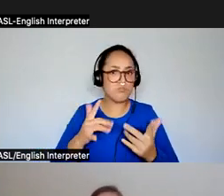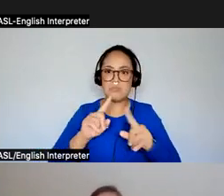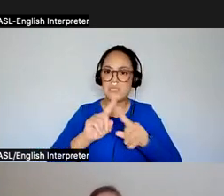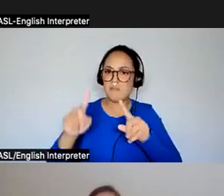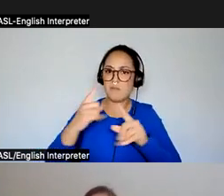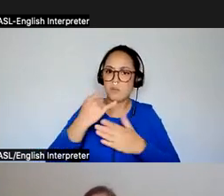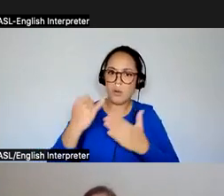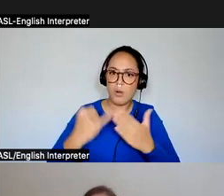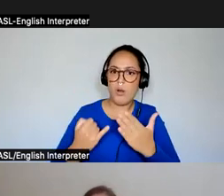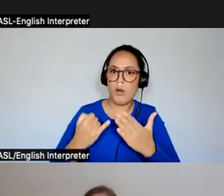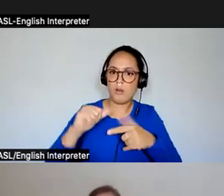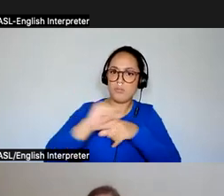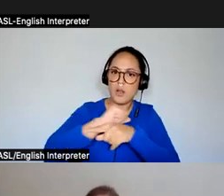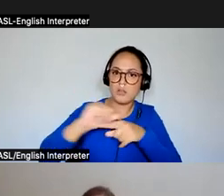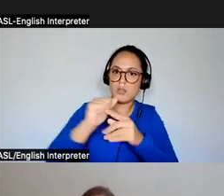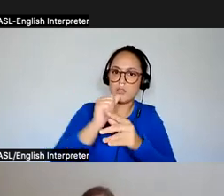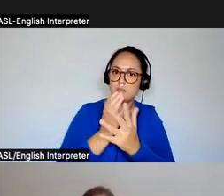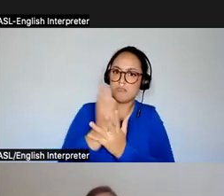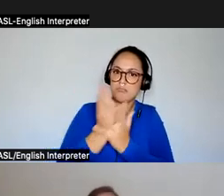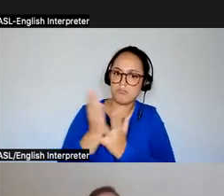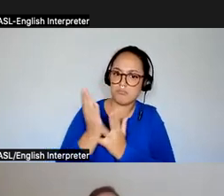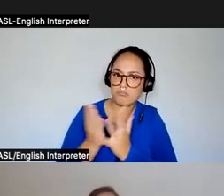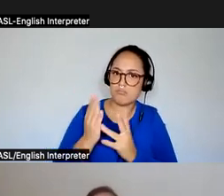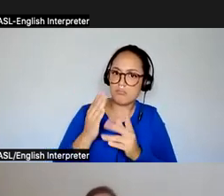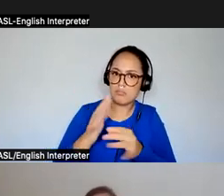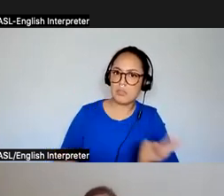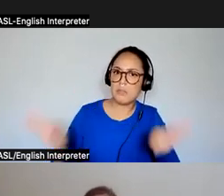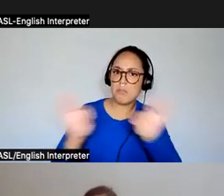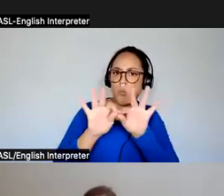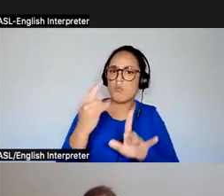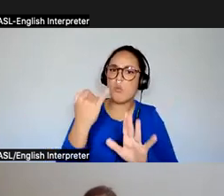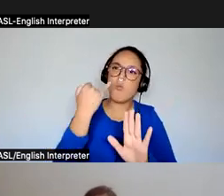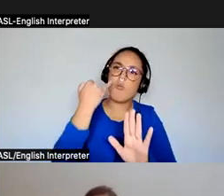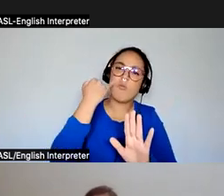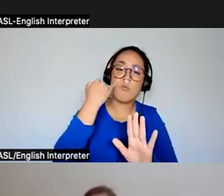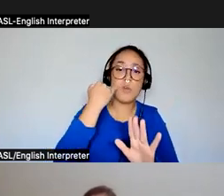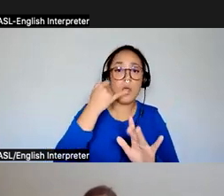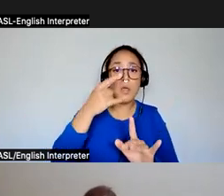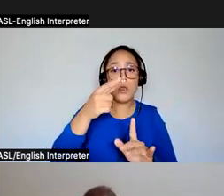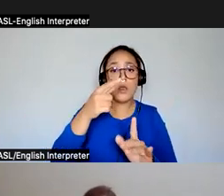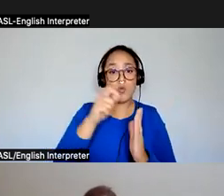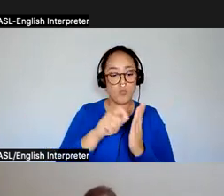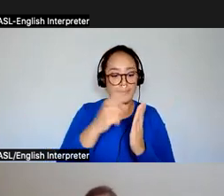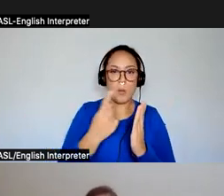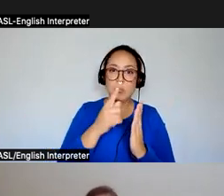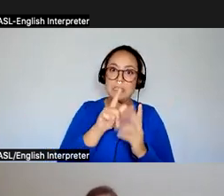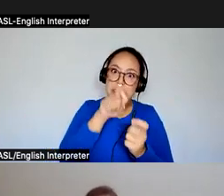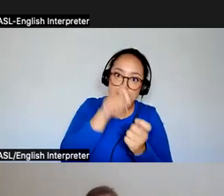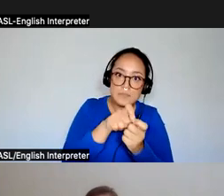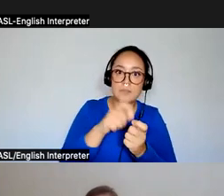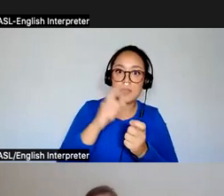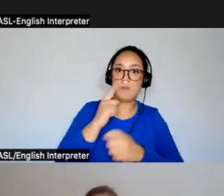So when you write about something that's, let's say very specific to music, right, it's